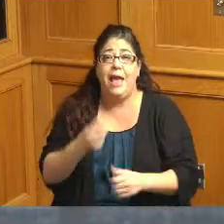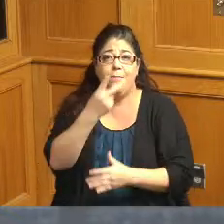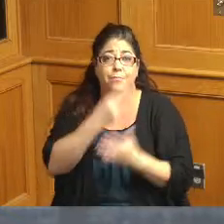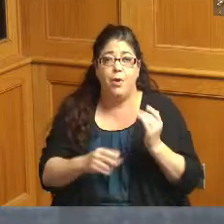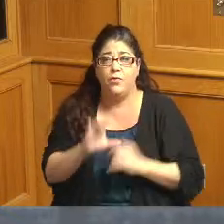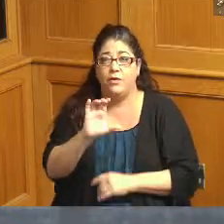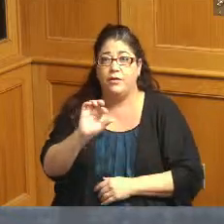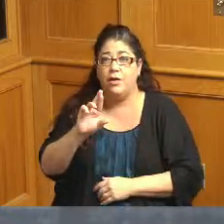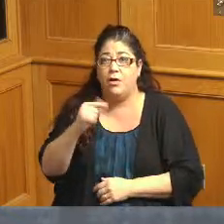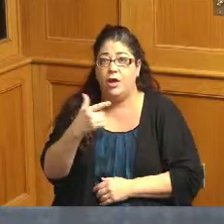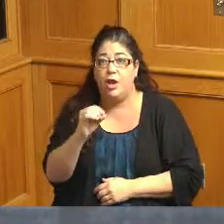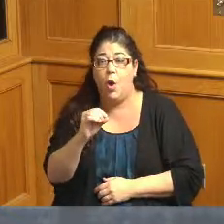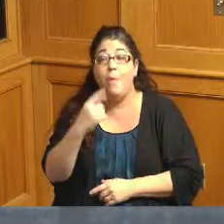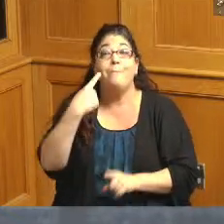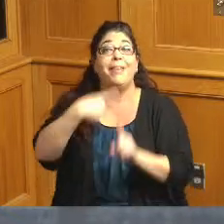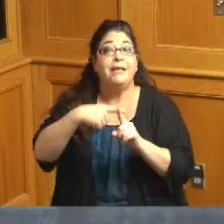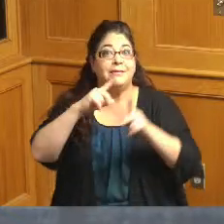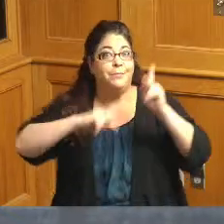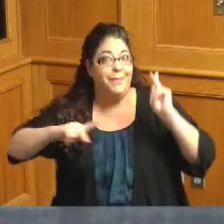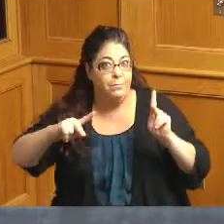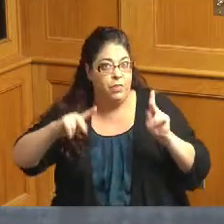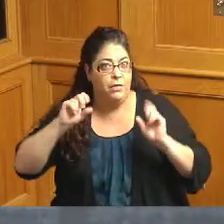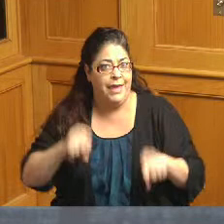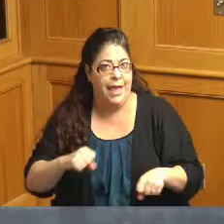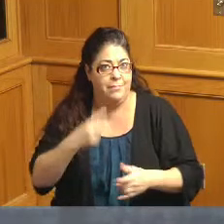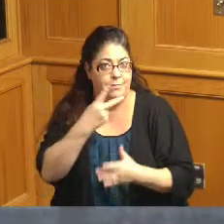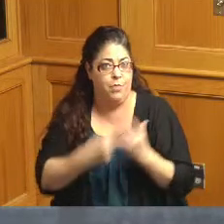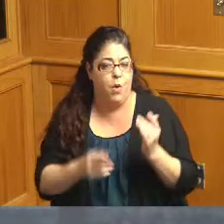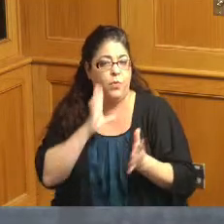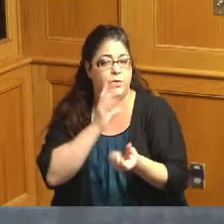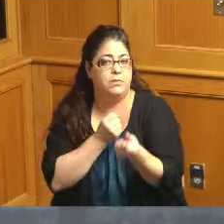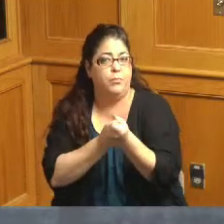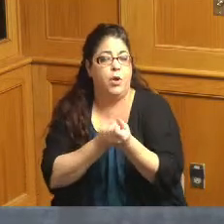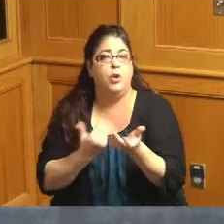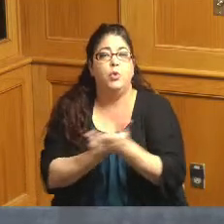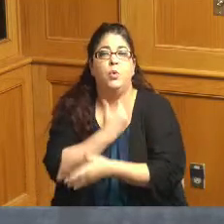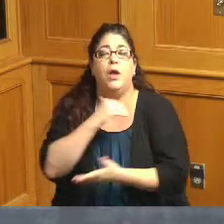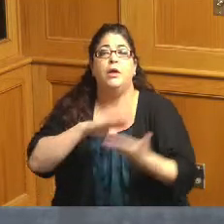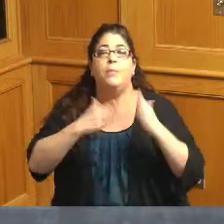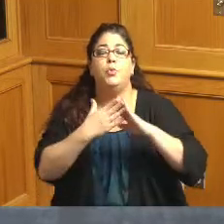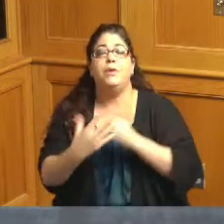and Personnel this is going to support our new community engagement programs that we're going to